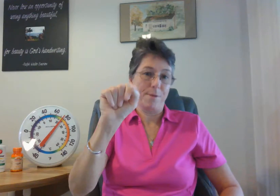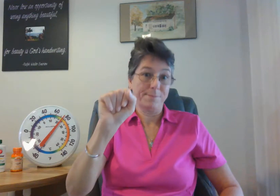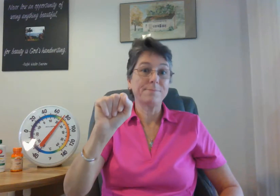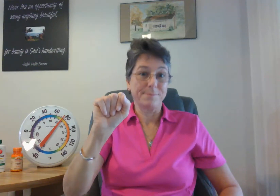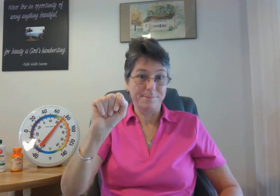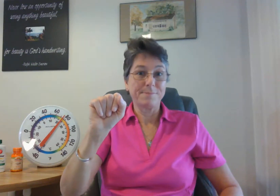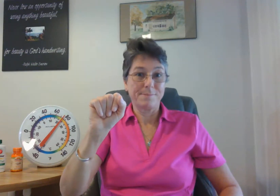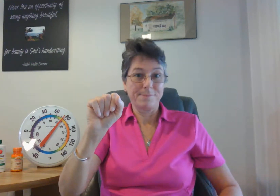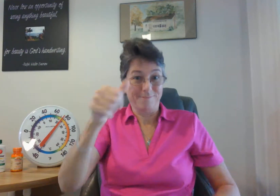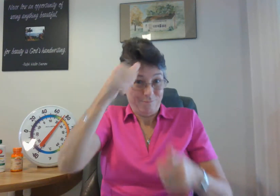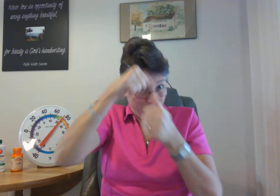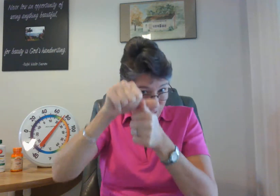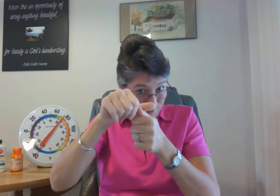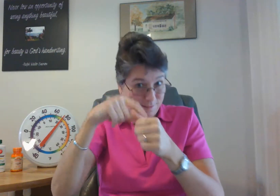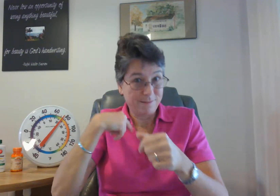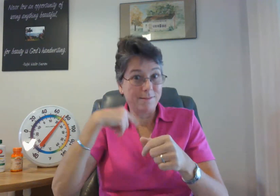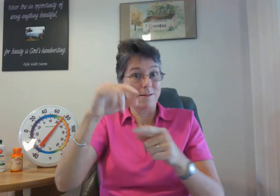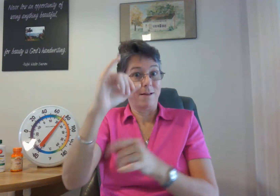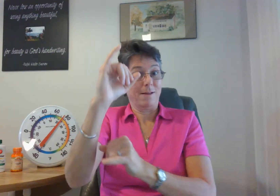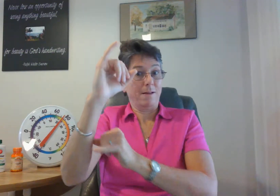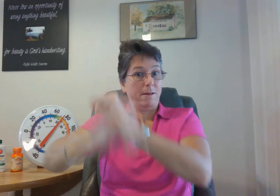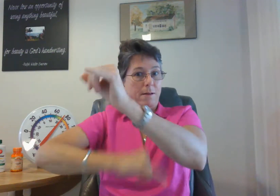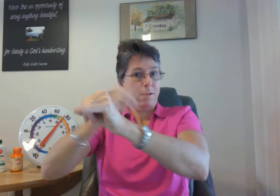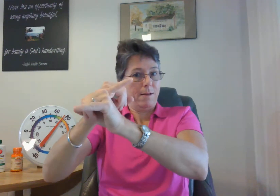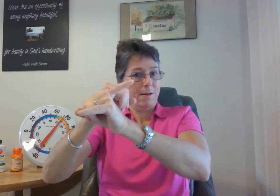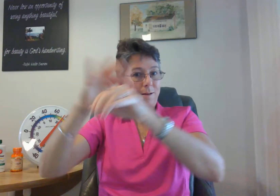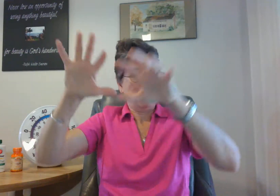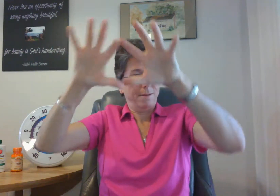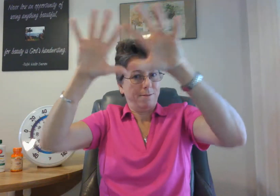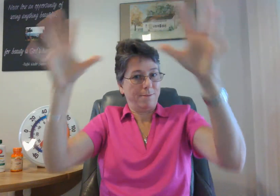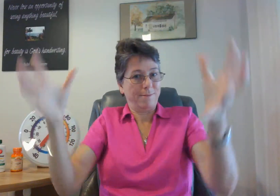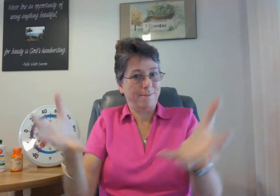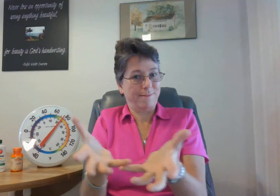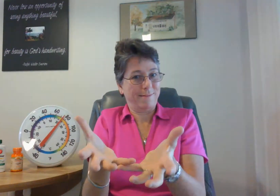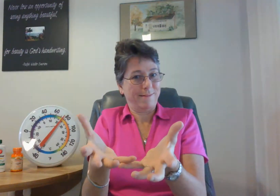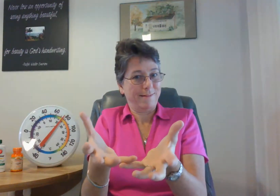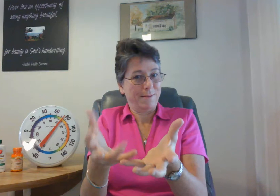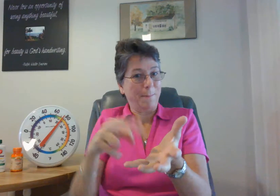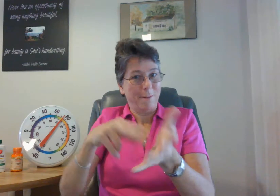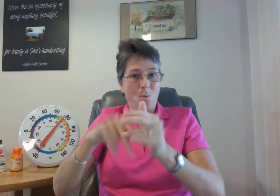That way, they will be able to understand and be able to purchase them from us.